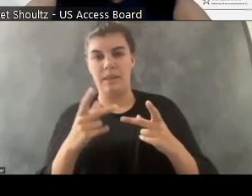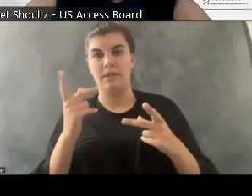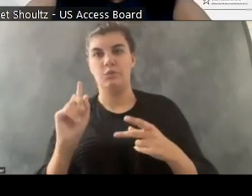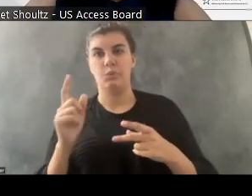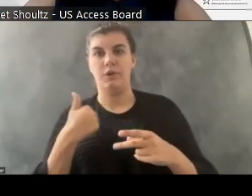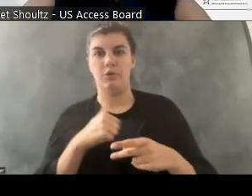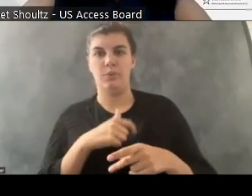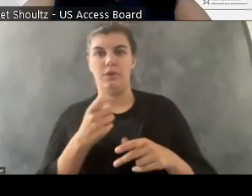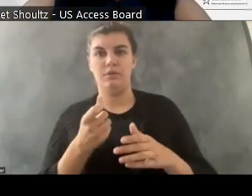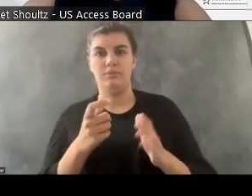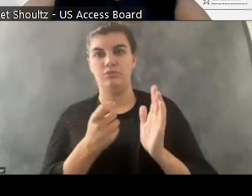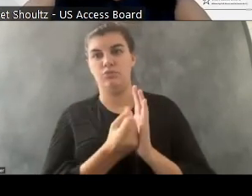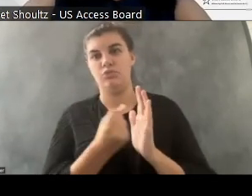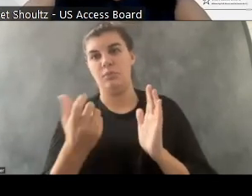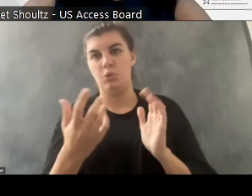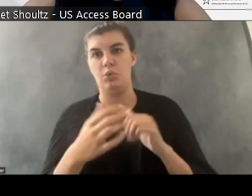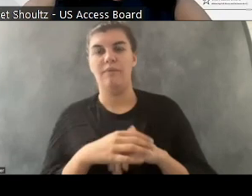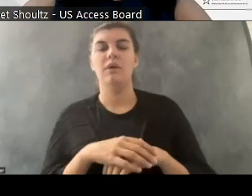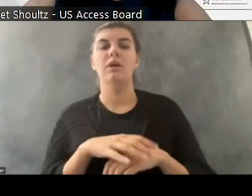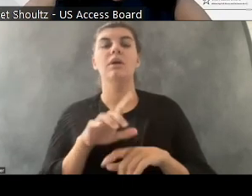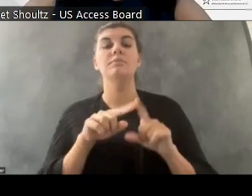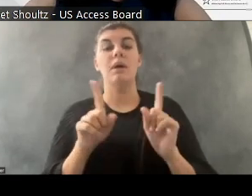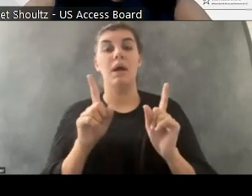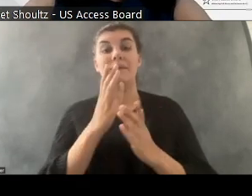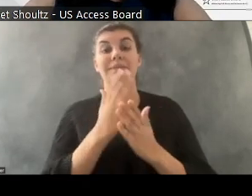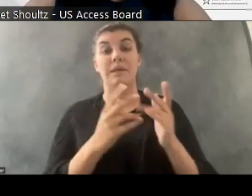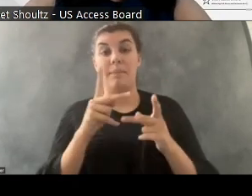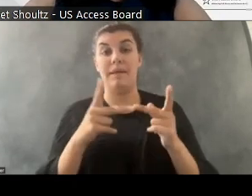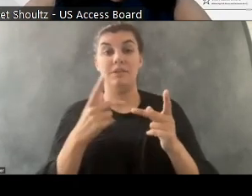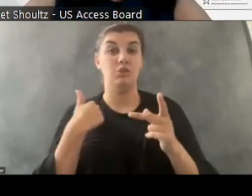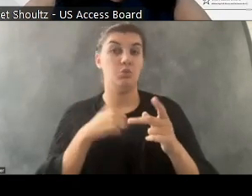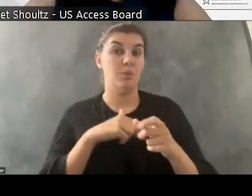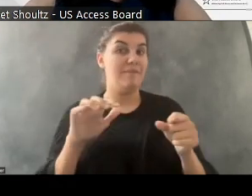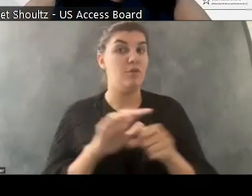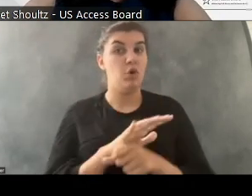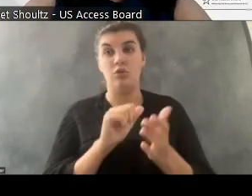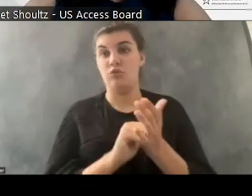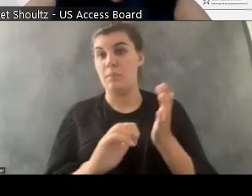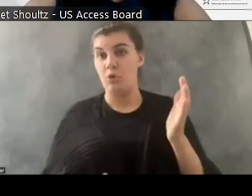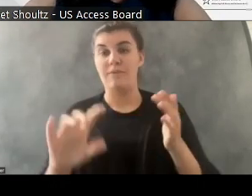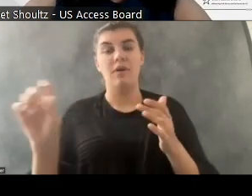remove them. In some places we completely got rid of the advisory language in other